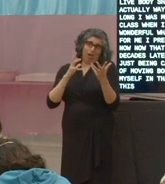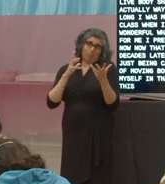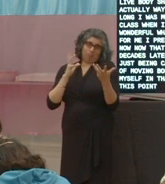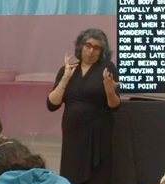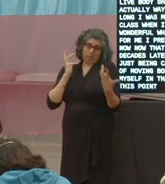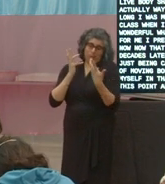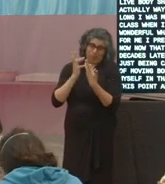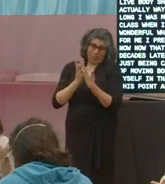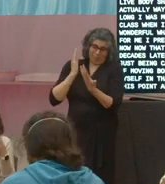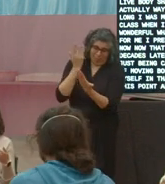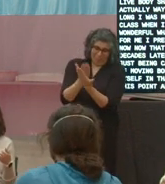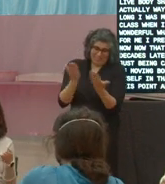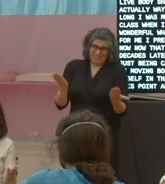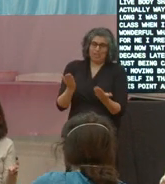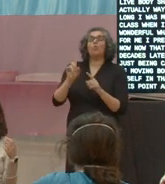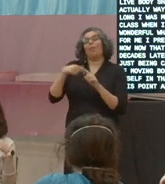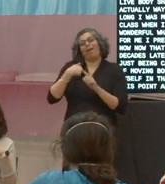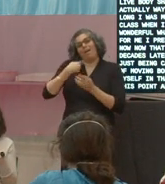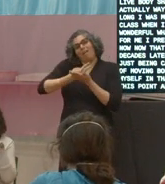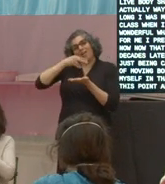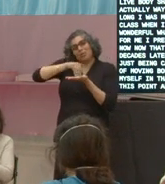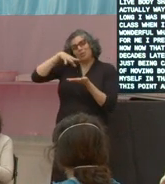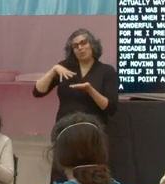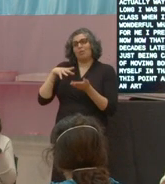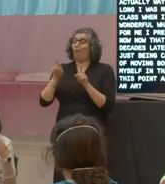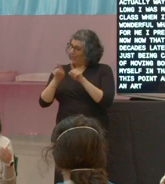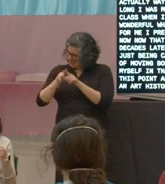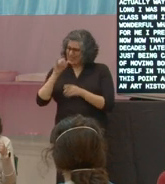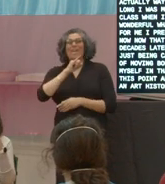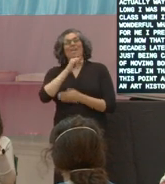also in art history. I took a seminar in 70s, and 80s art and